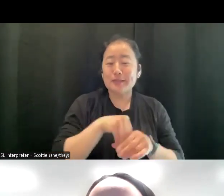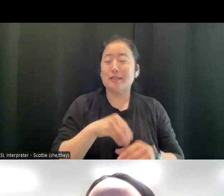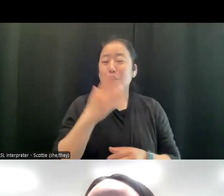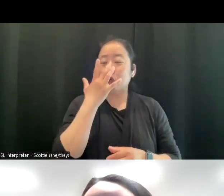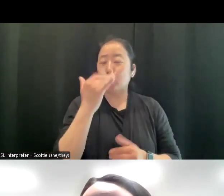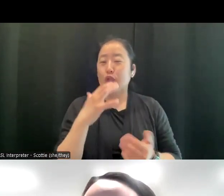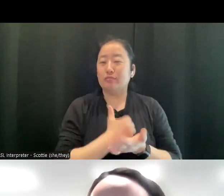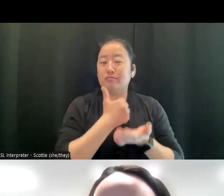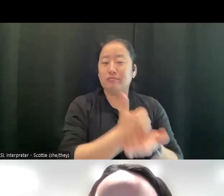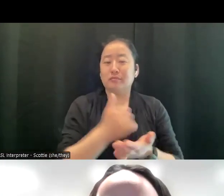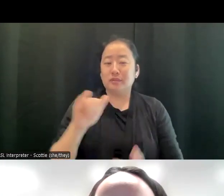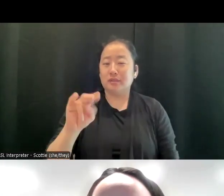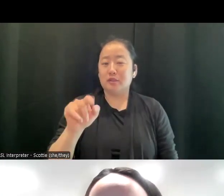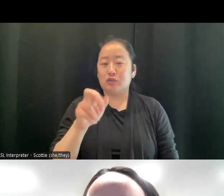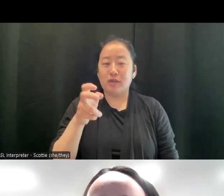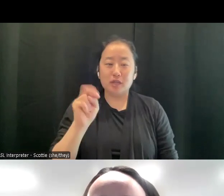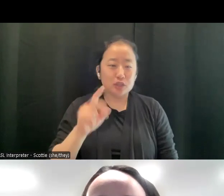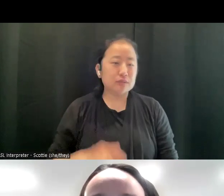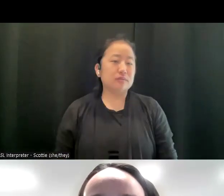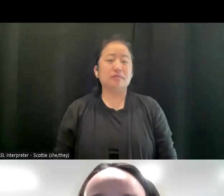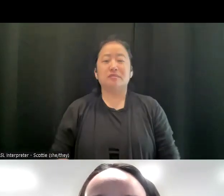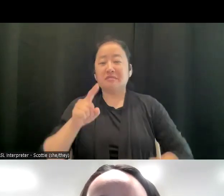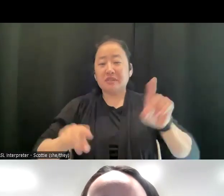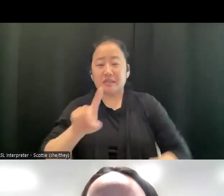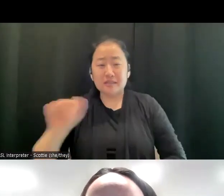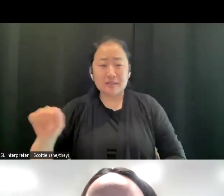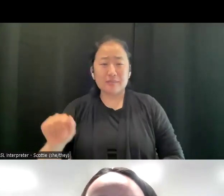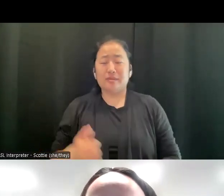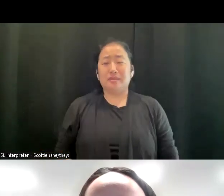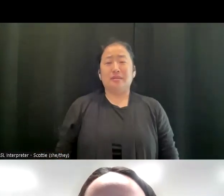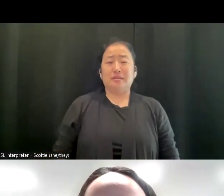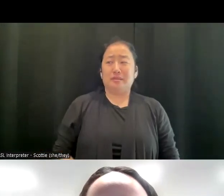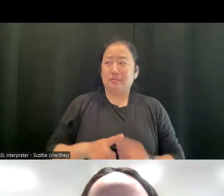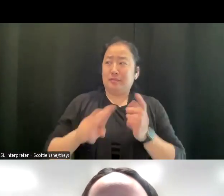but that doesn't stop our desire and our need for recreation and just fun.